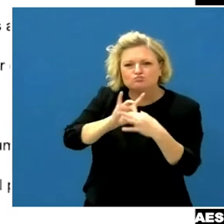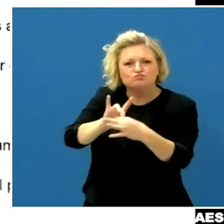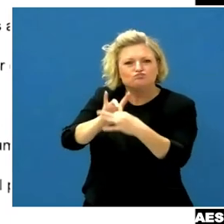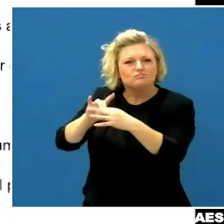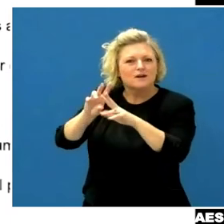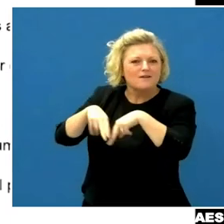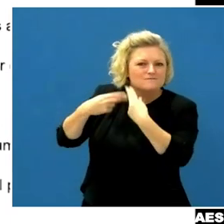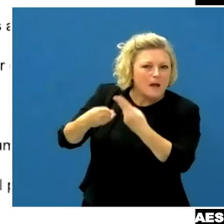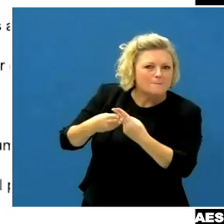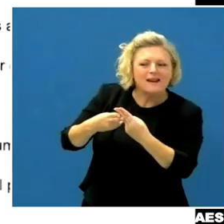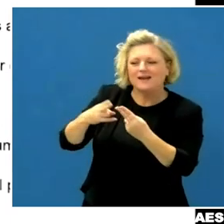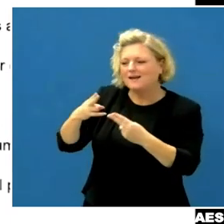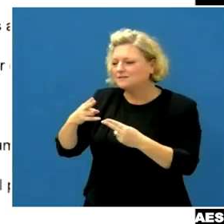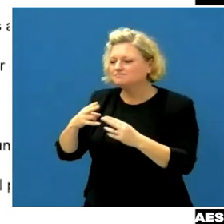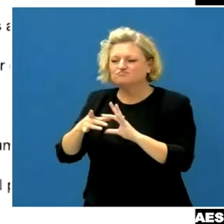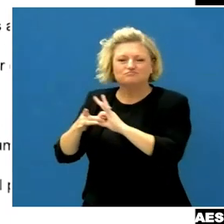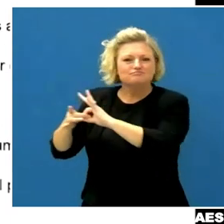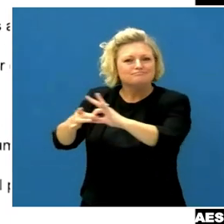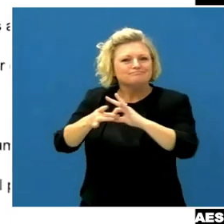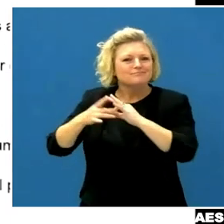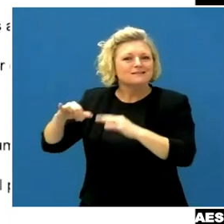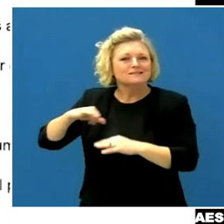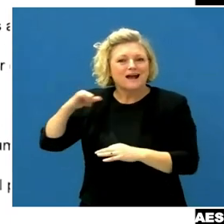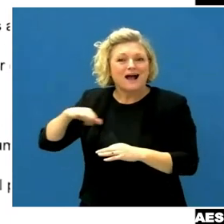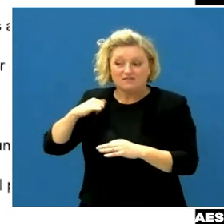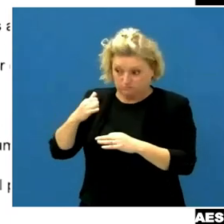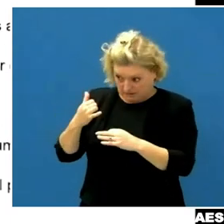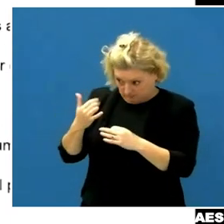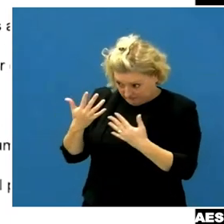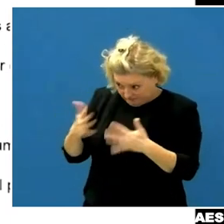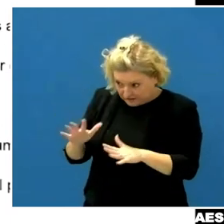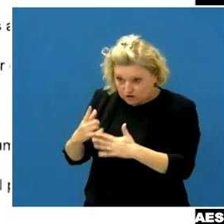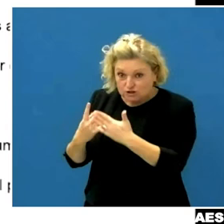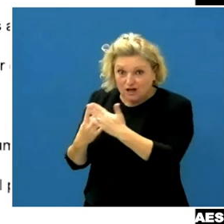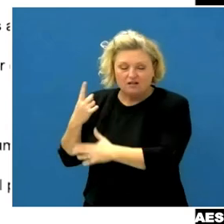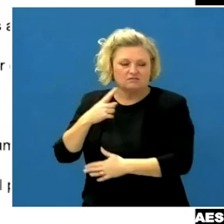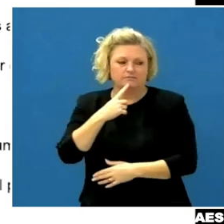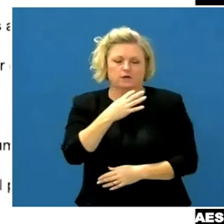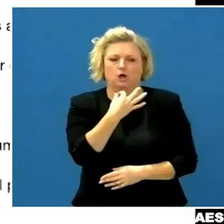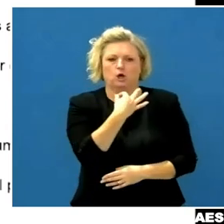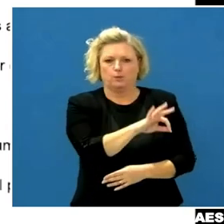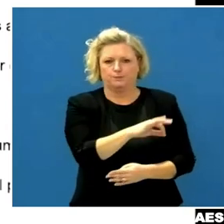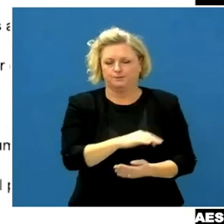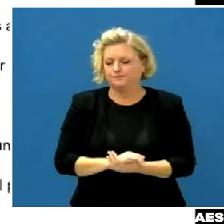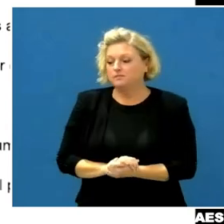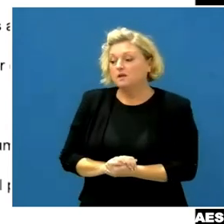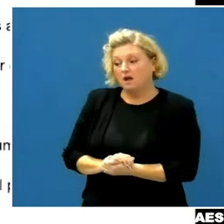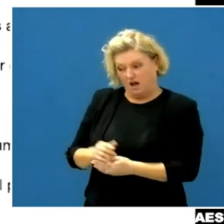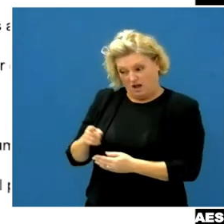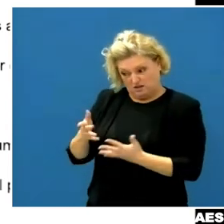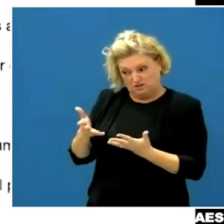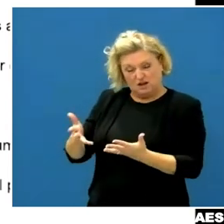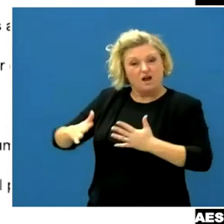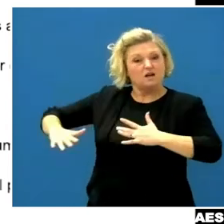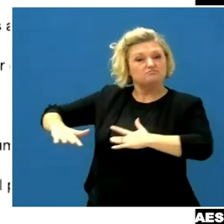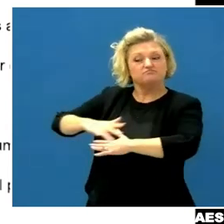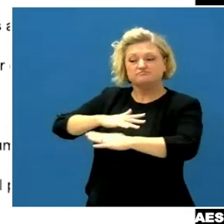No. MR FOGARTY: 4.2.3, "Provide services and environment which is safe for everyone." SALLY: No.